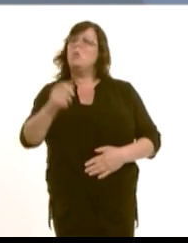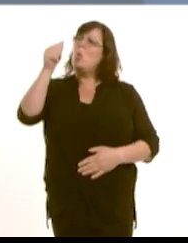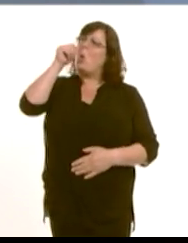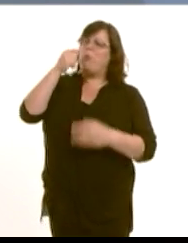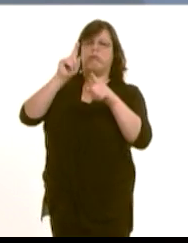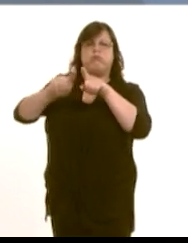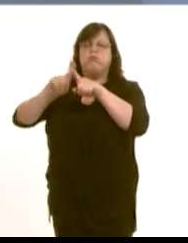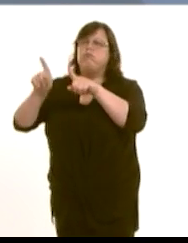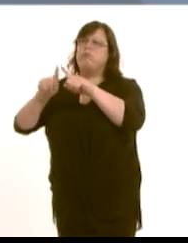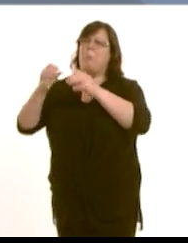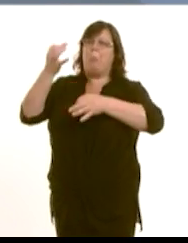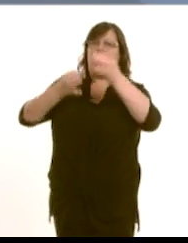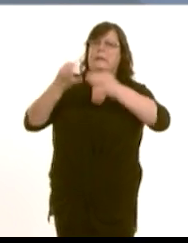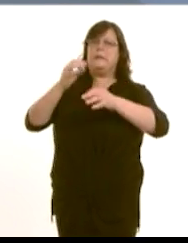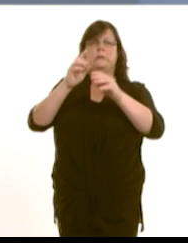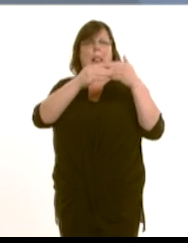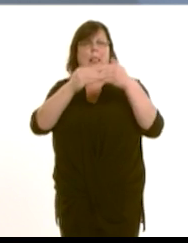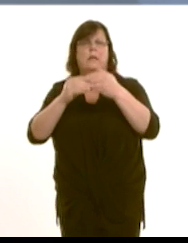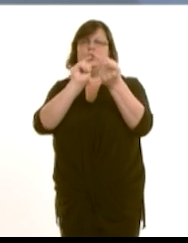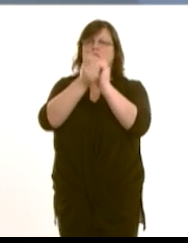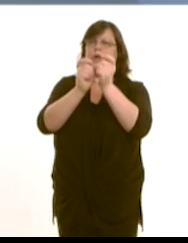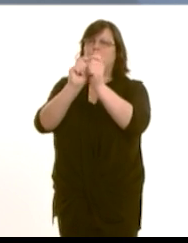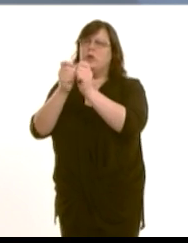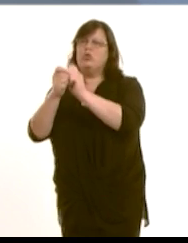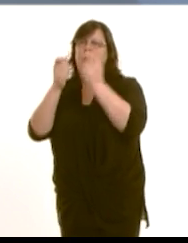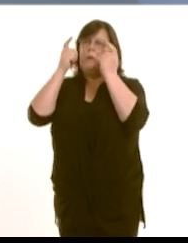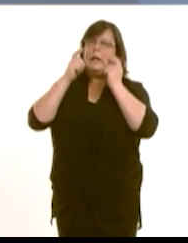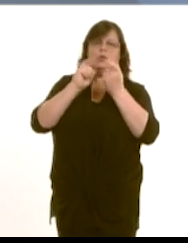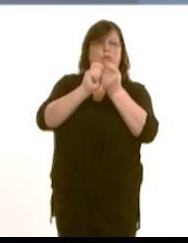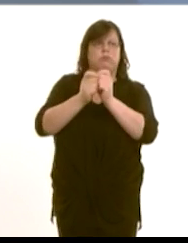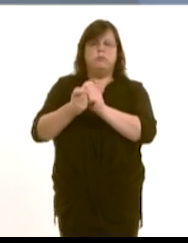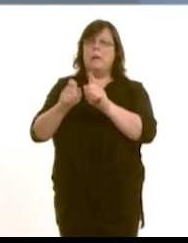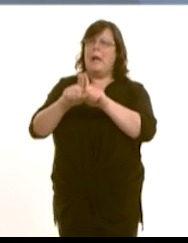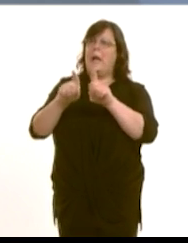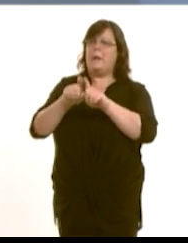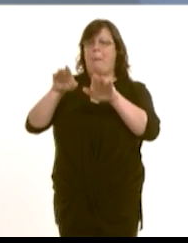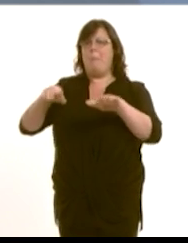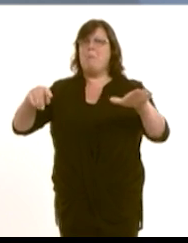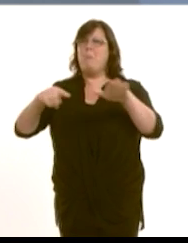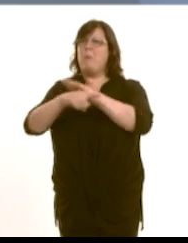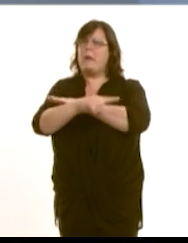with changing leaderships in other legislatures, and the fallout from the Brexit referendum,